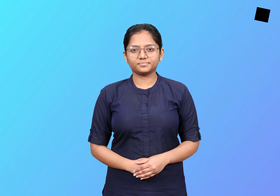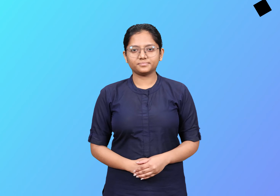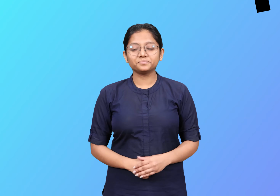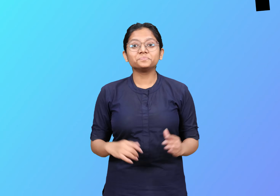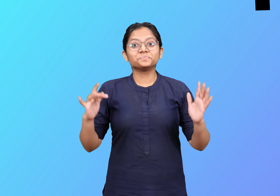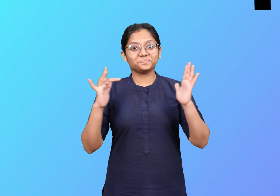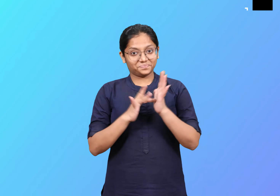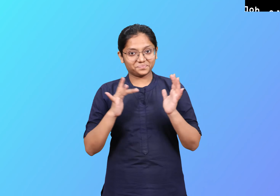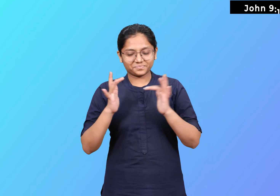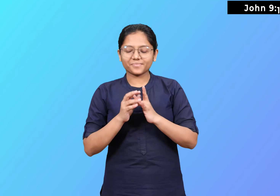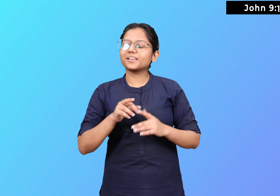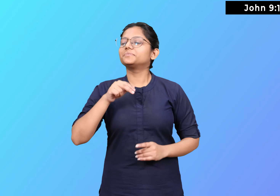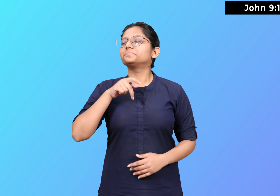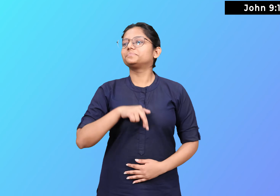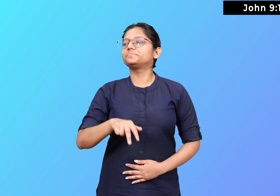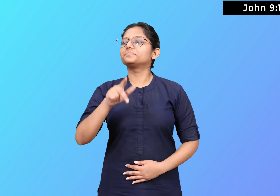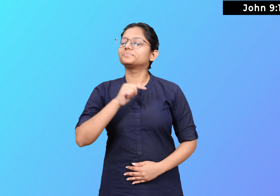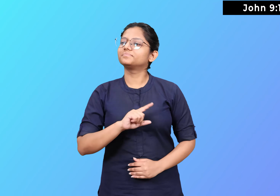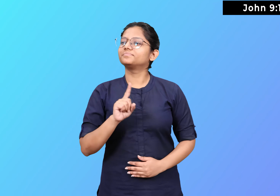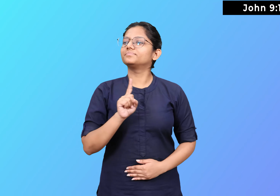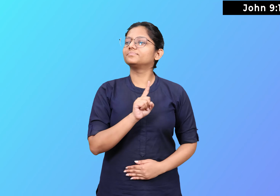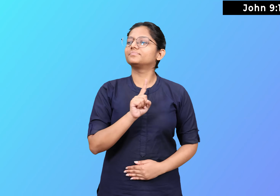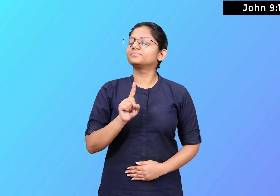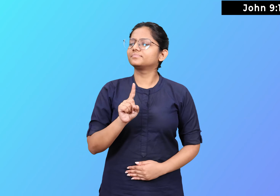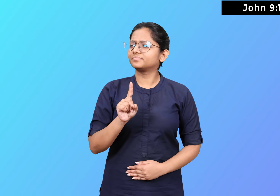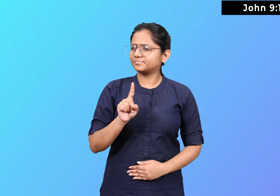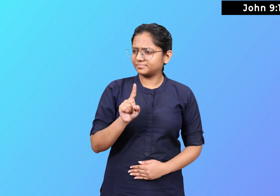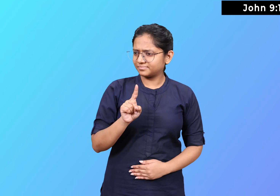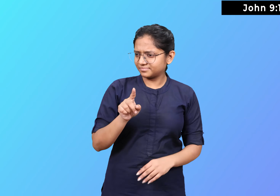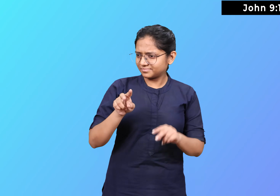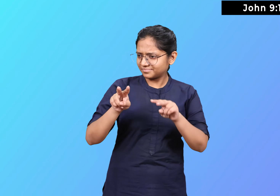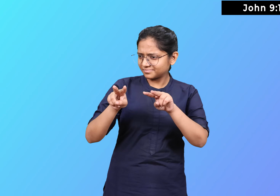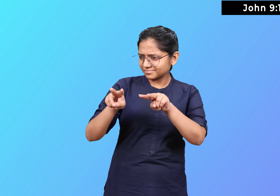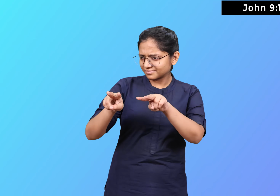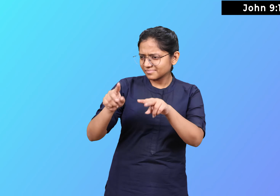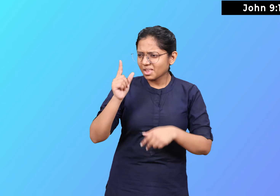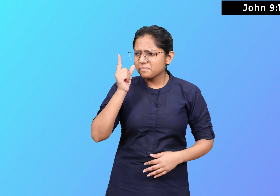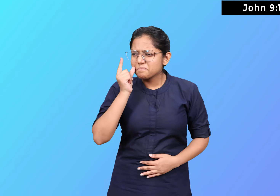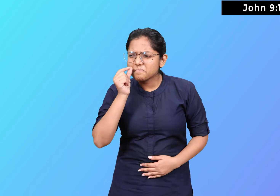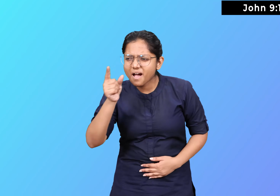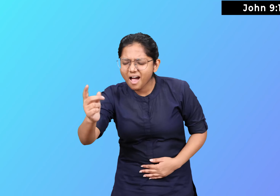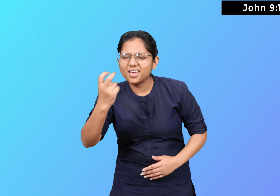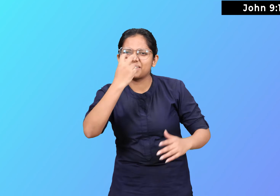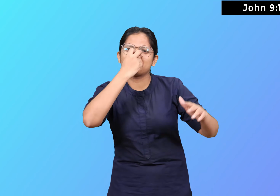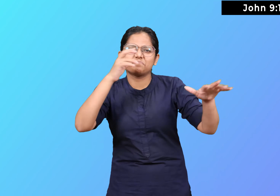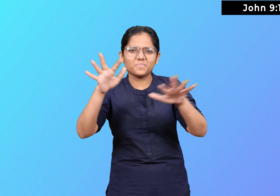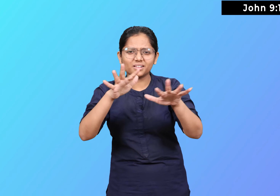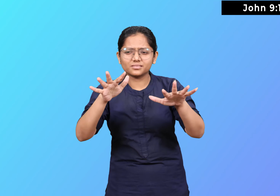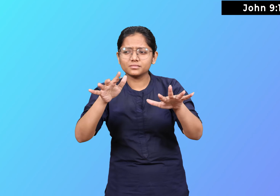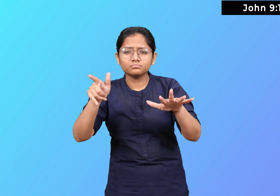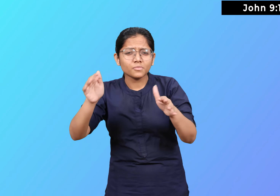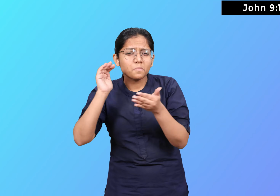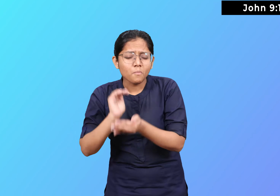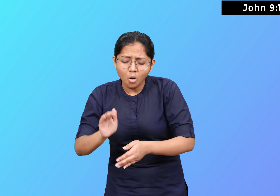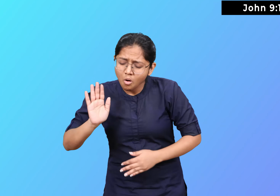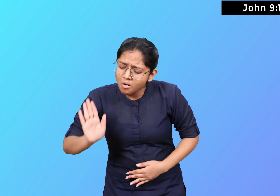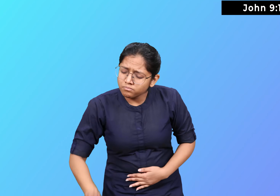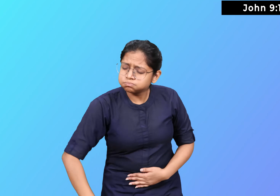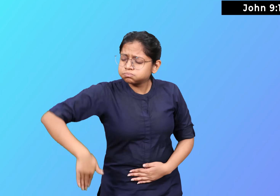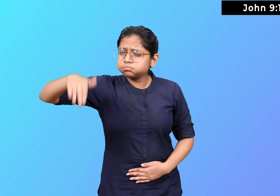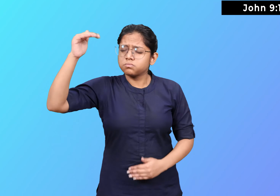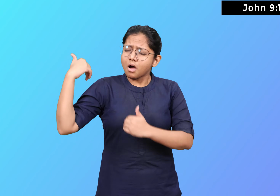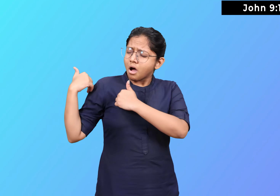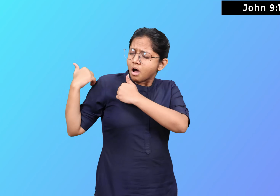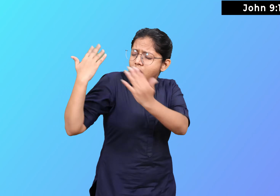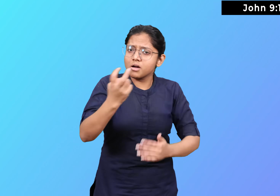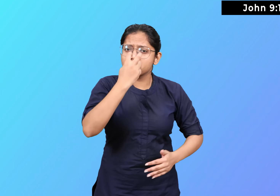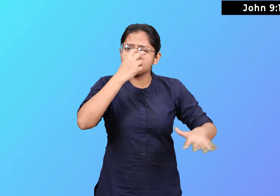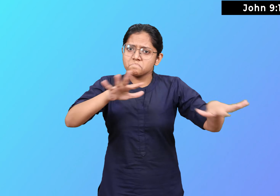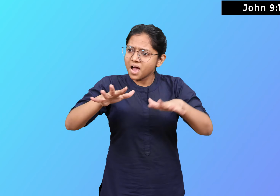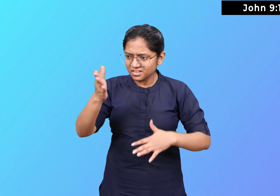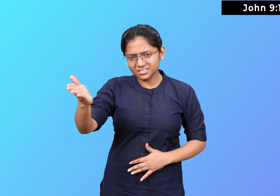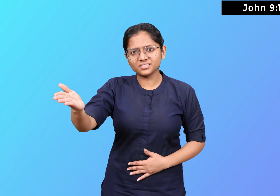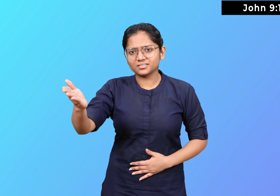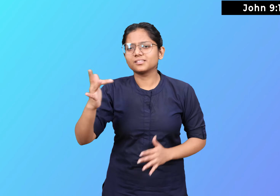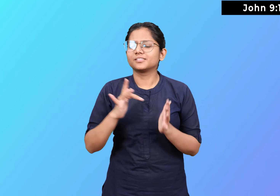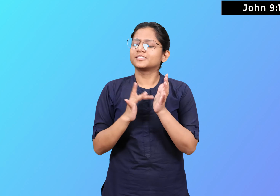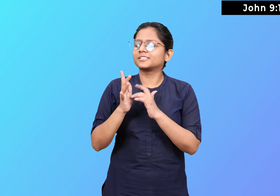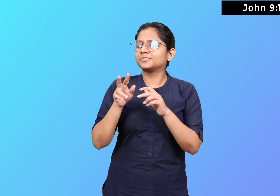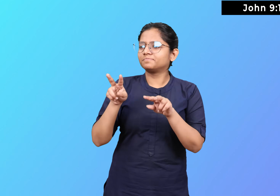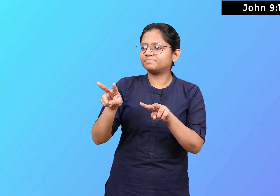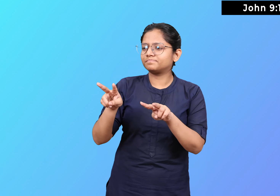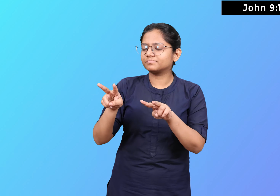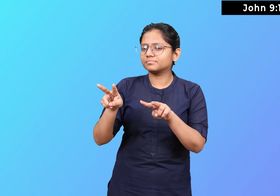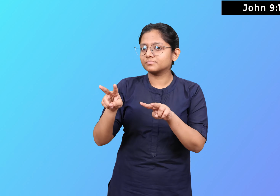While Jesus was walking, he saw a man who had been blind since the time he was born.